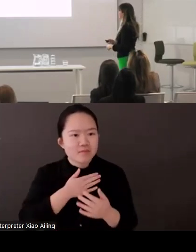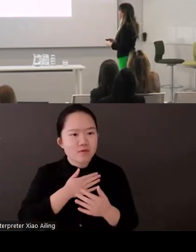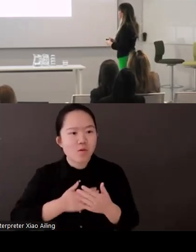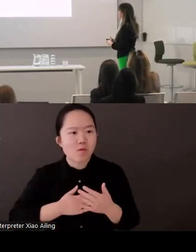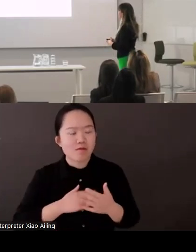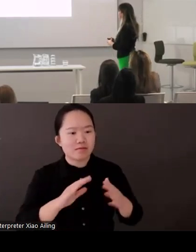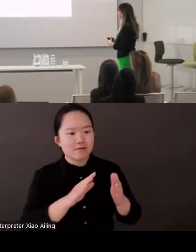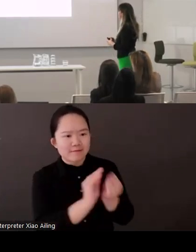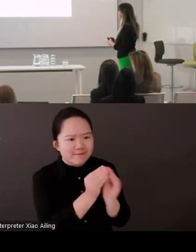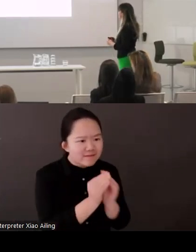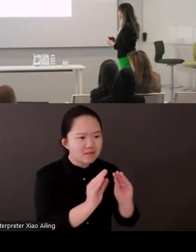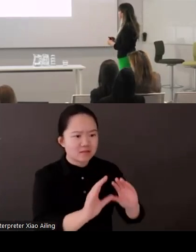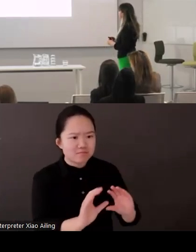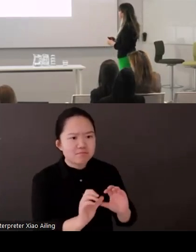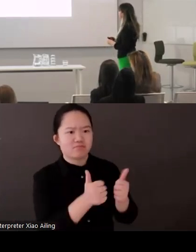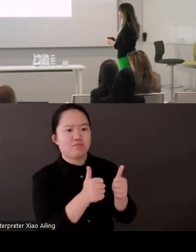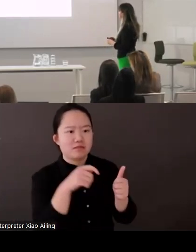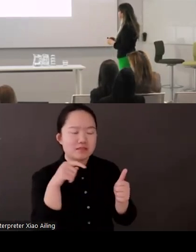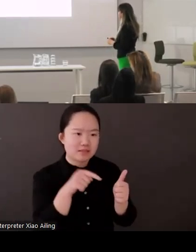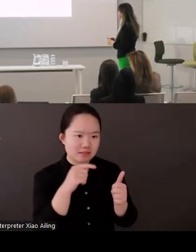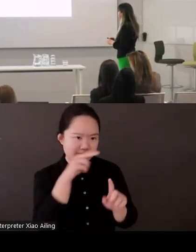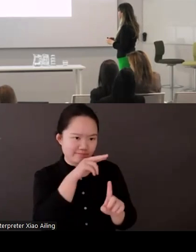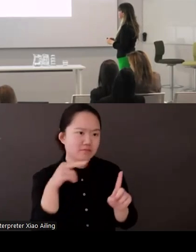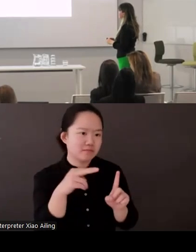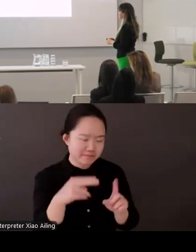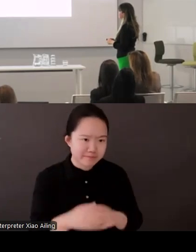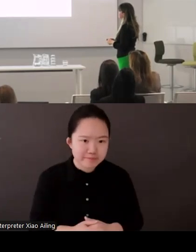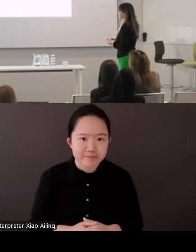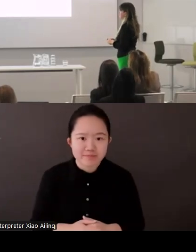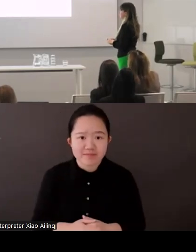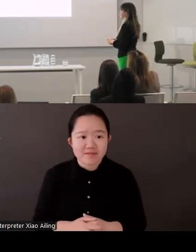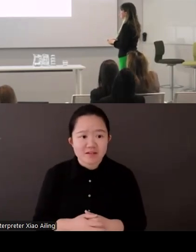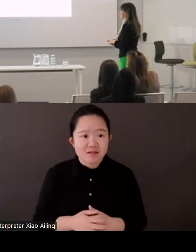I remember the cold mornings when I was sent alone in a taxi to occupational therapy.